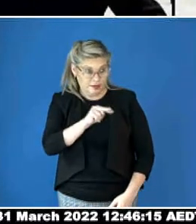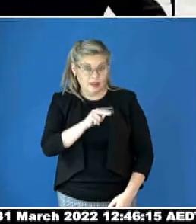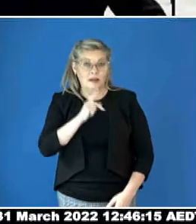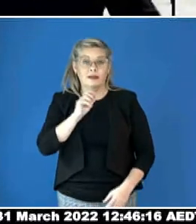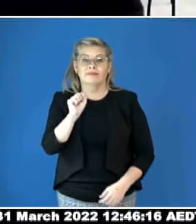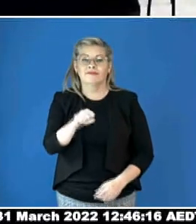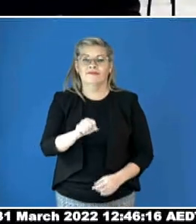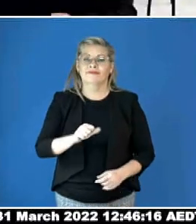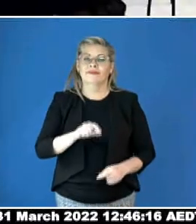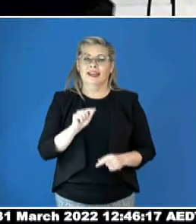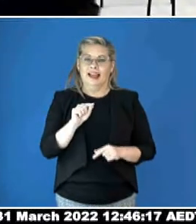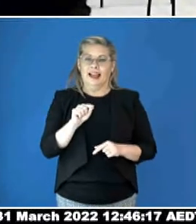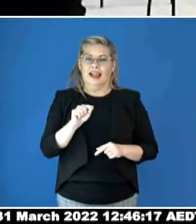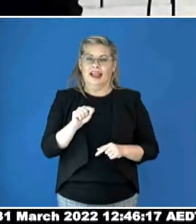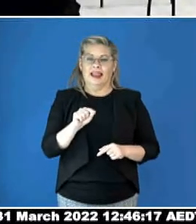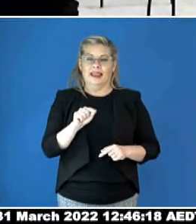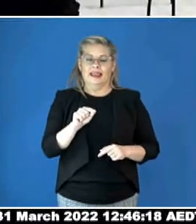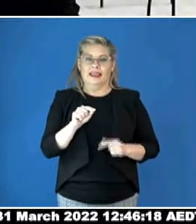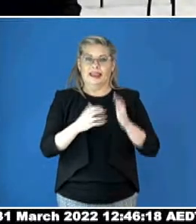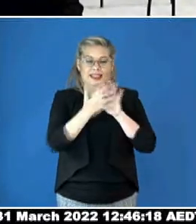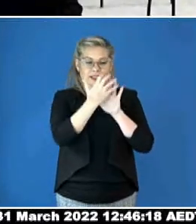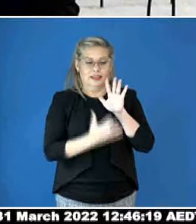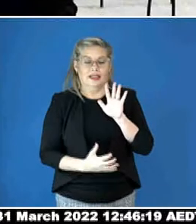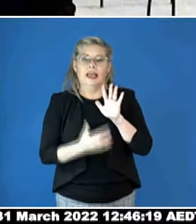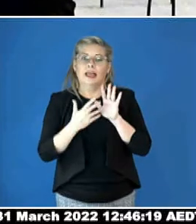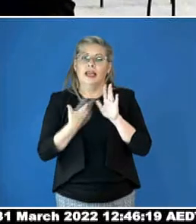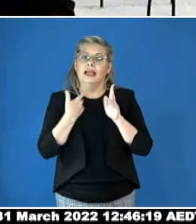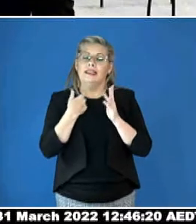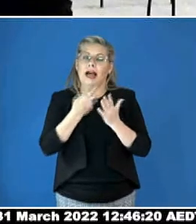Yes, it's our incident report.